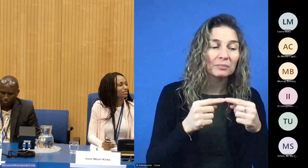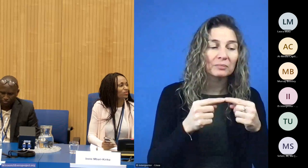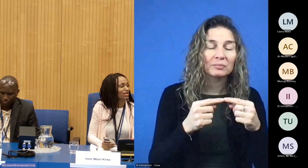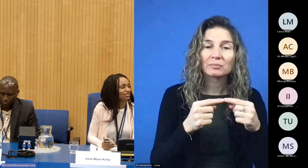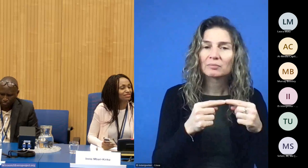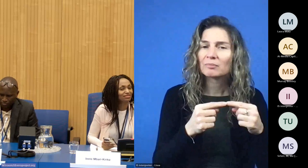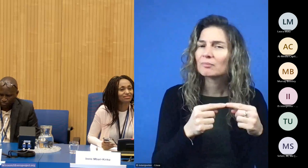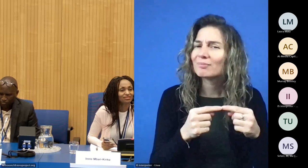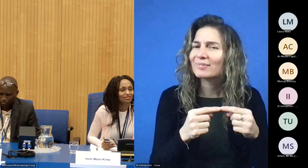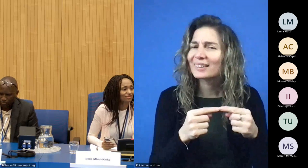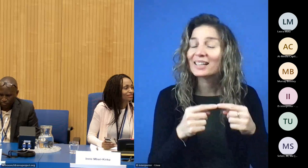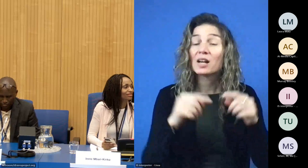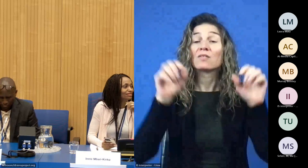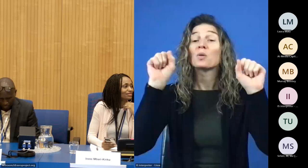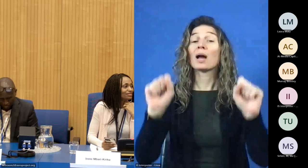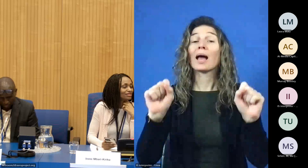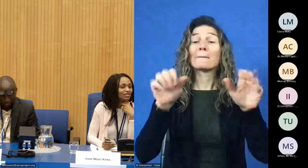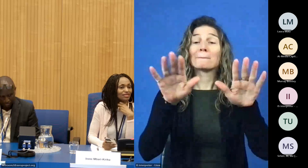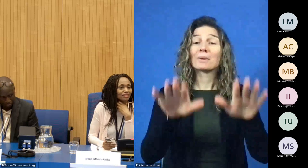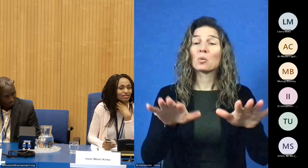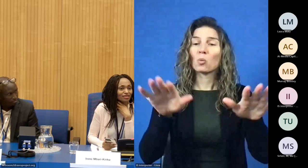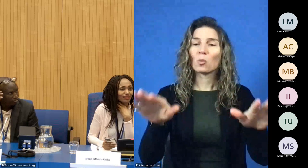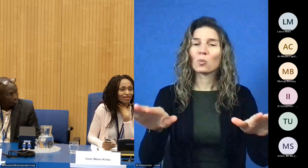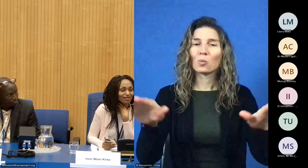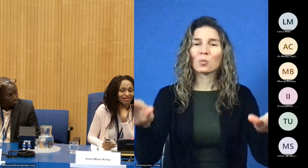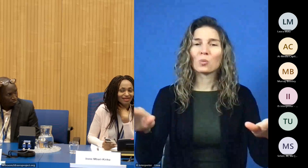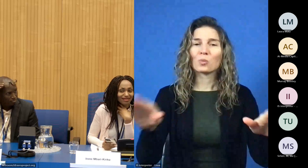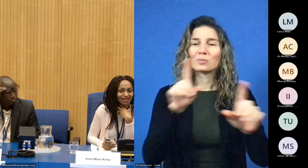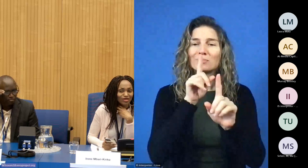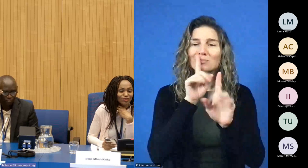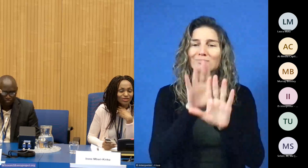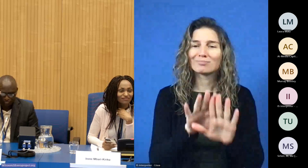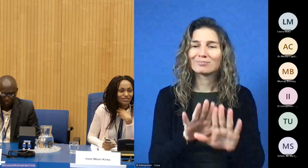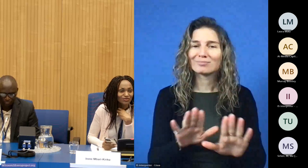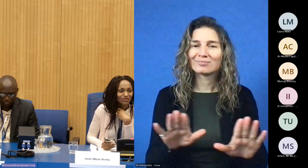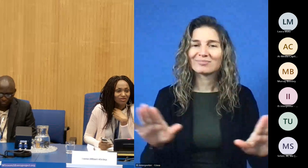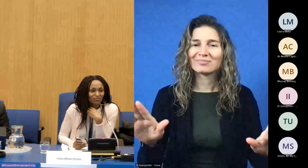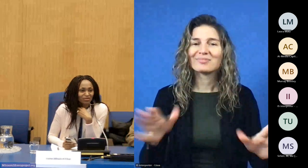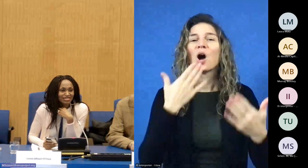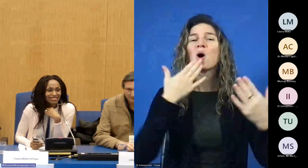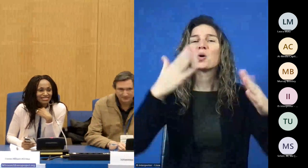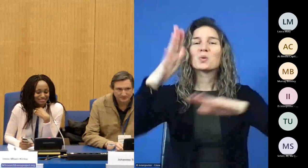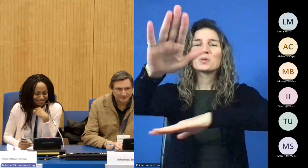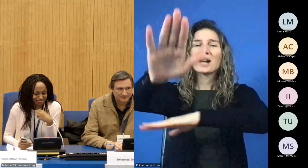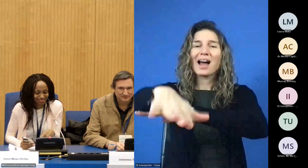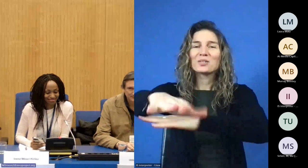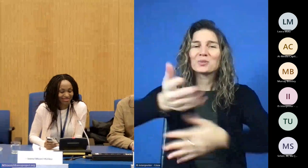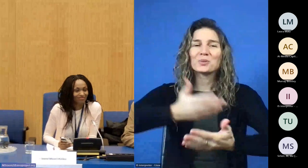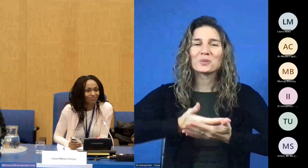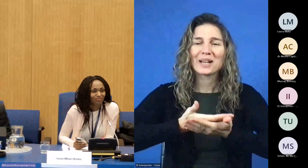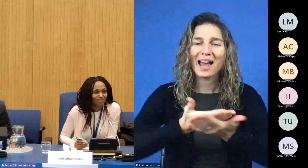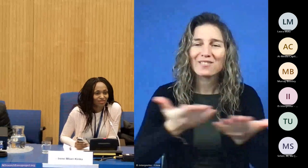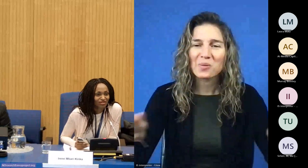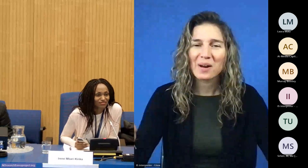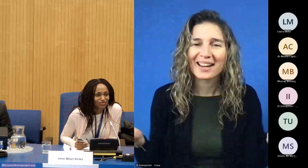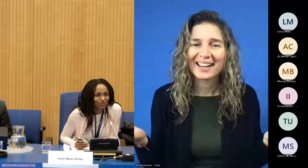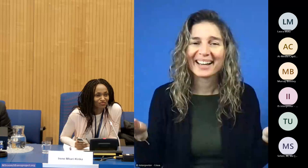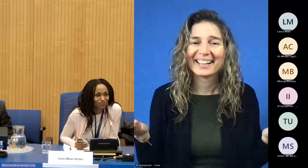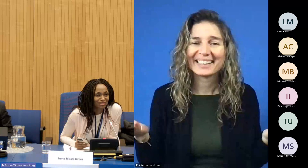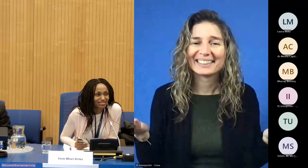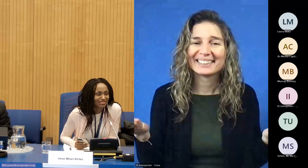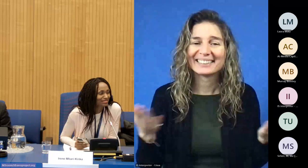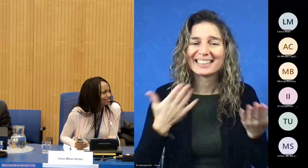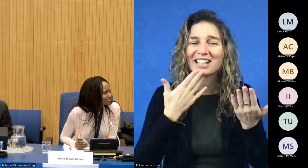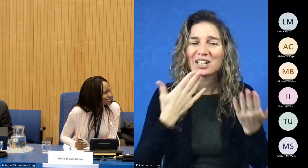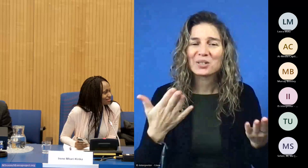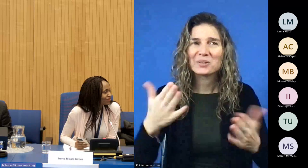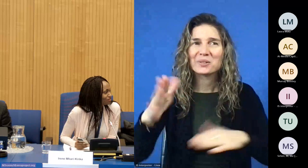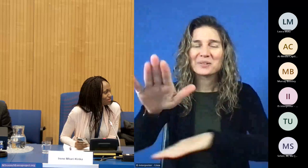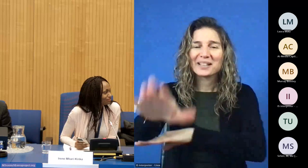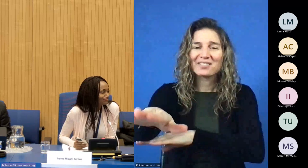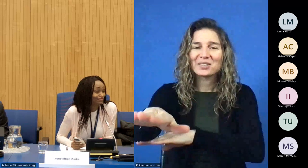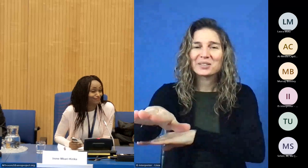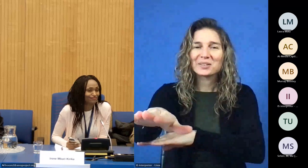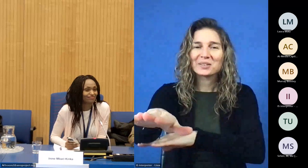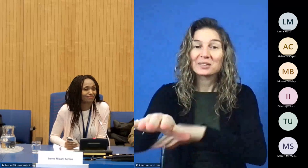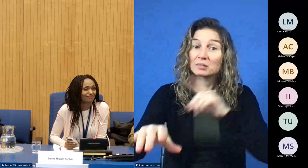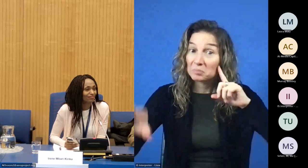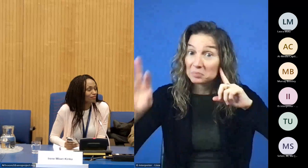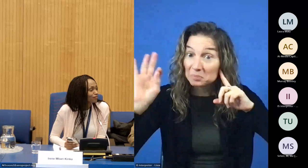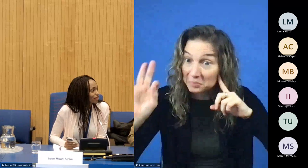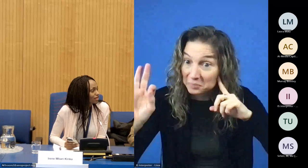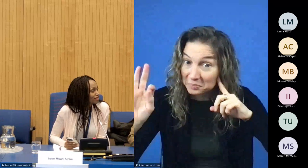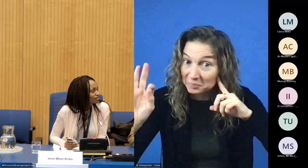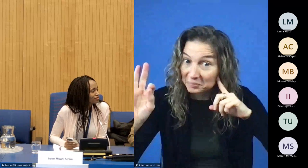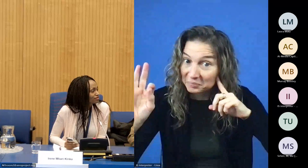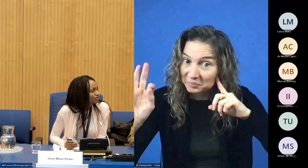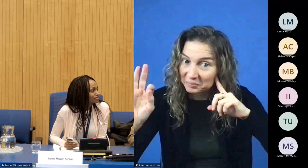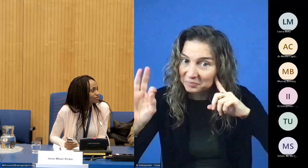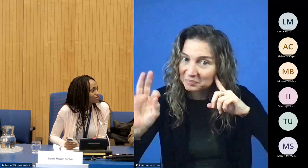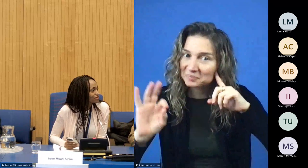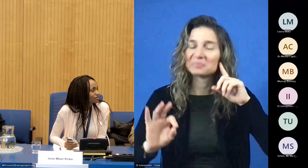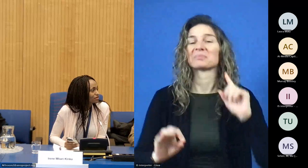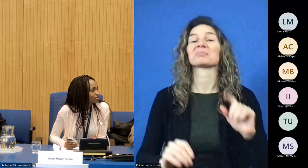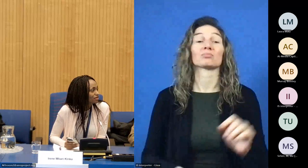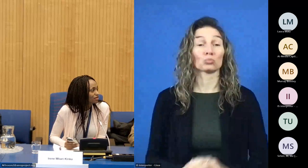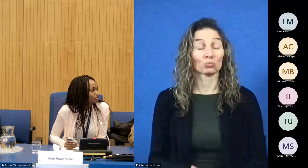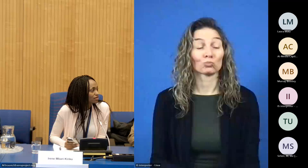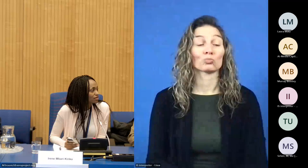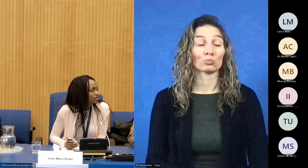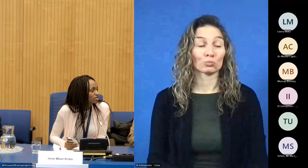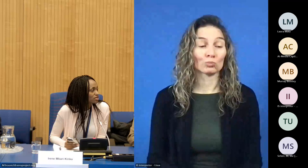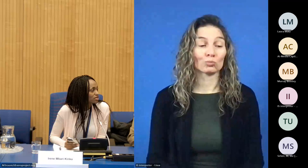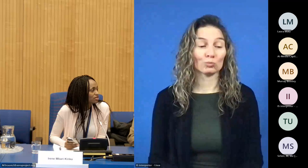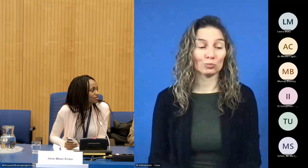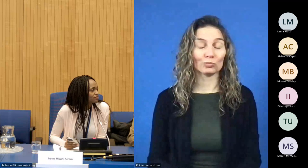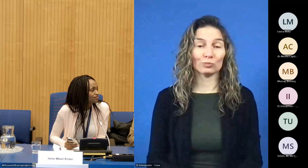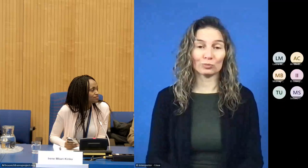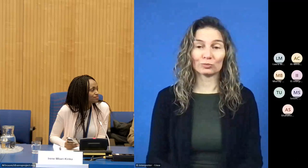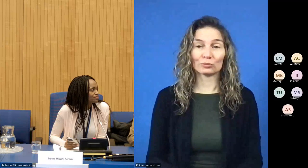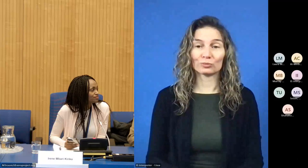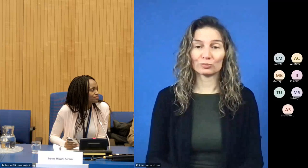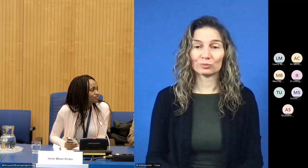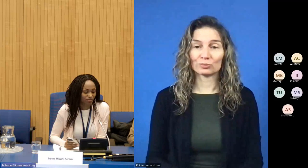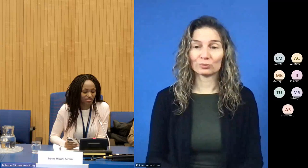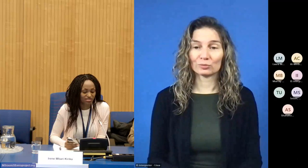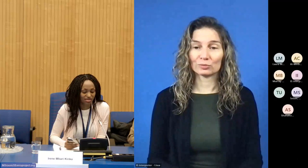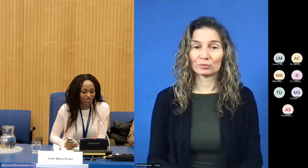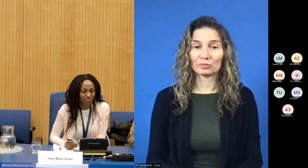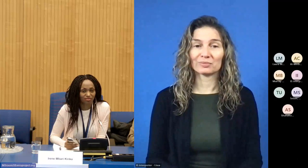be quiet. Good afternoon everyone, good afternoon everyone. Can you hear me? It's as loud as it can